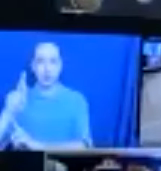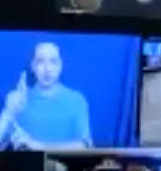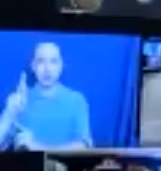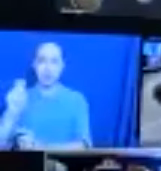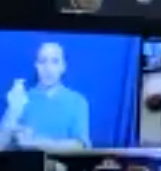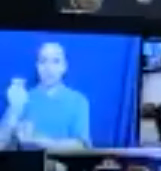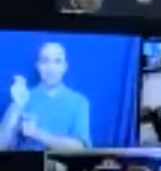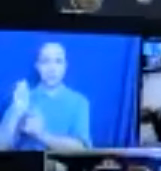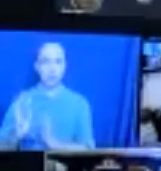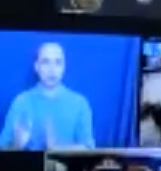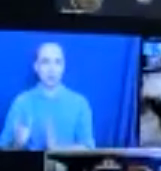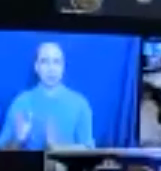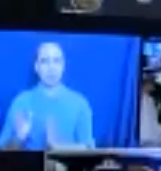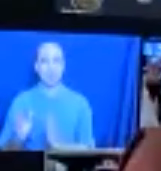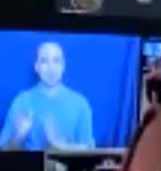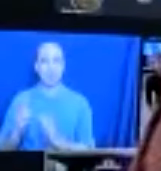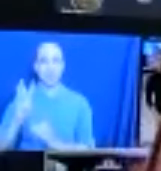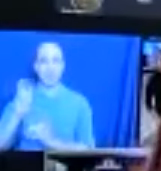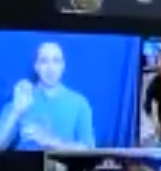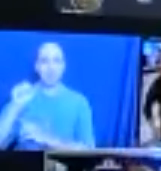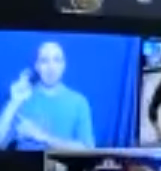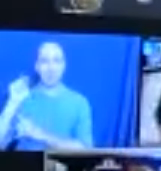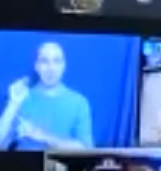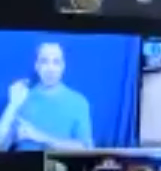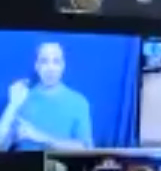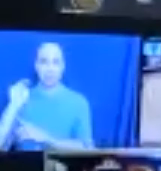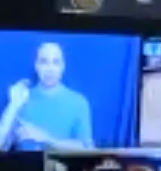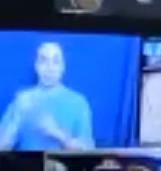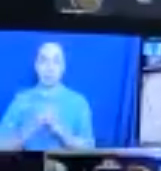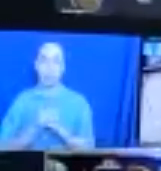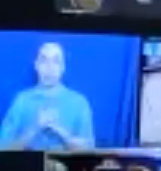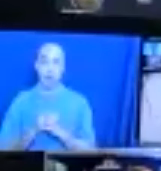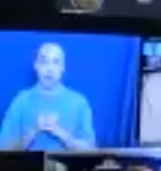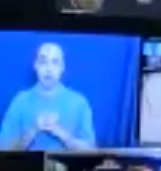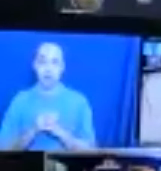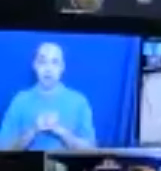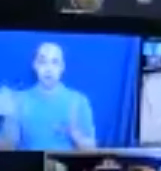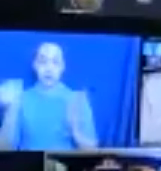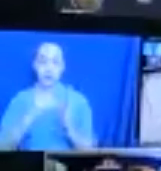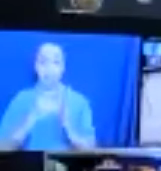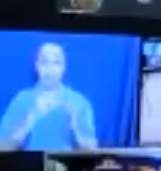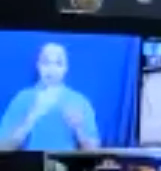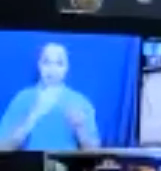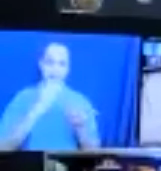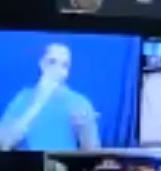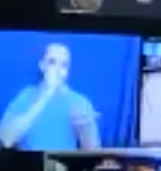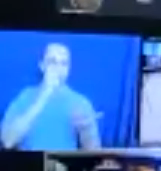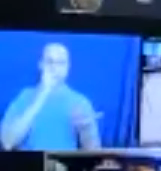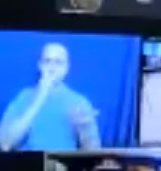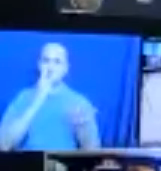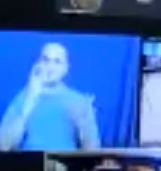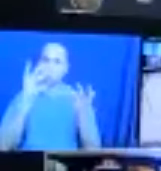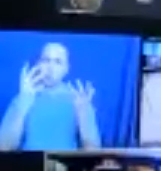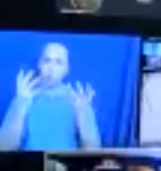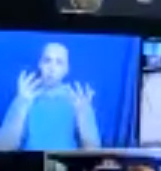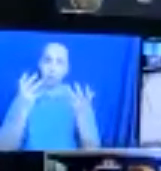NOW WE'LL SHOW YOU THE OAR, WHICH IS THE FISHERMAN'S WEAPON.